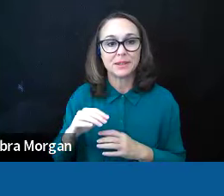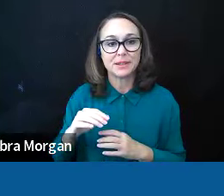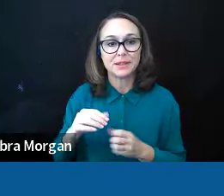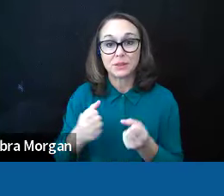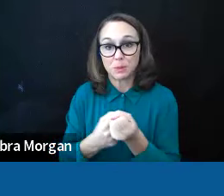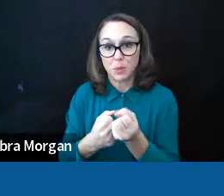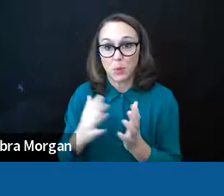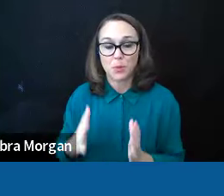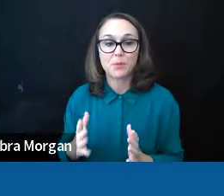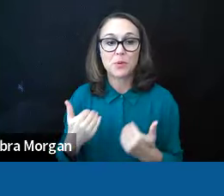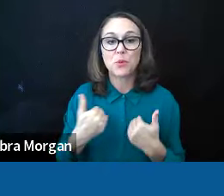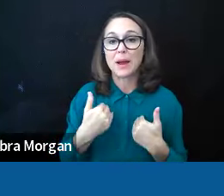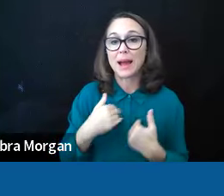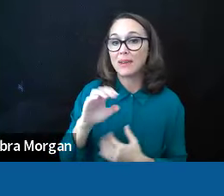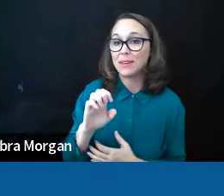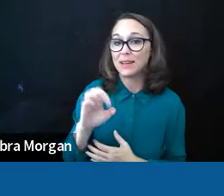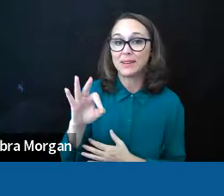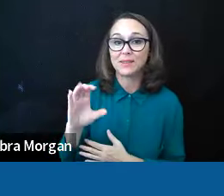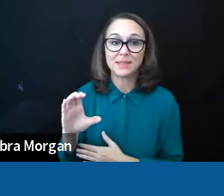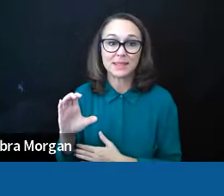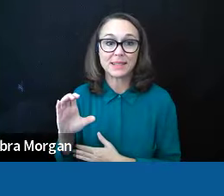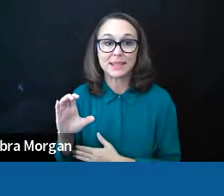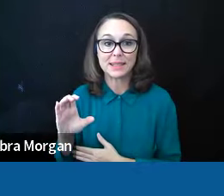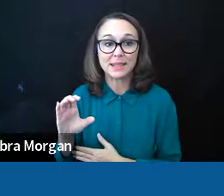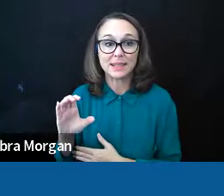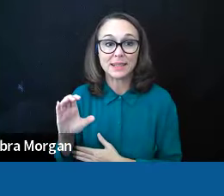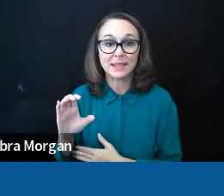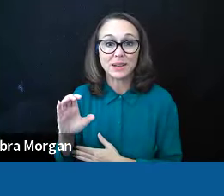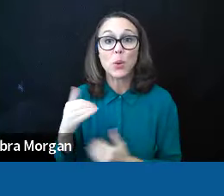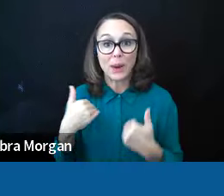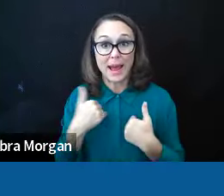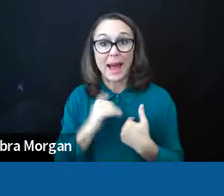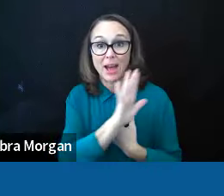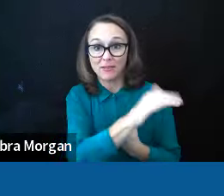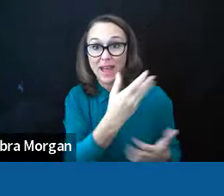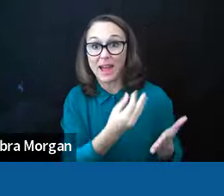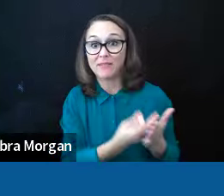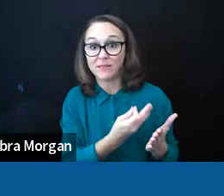that EfC pace d2a funding that Phyllis just mentioned, and we've also had previous years of